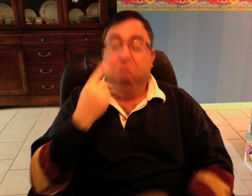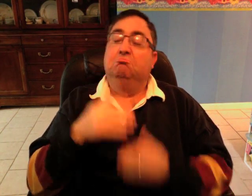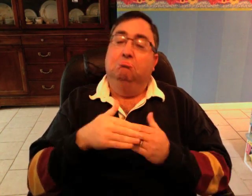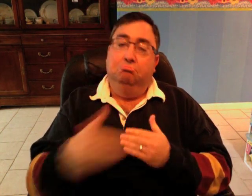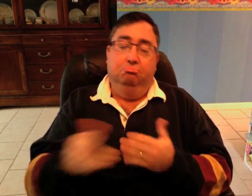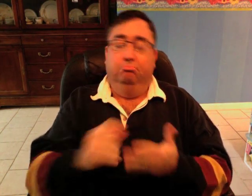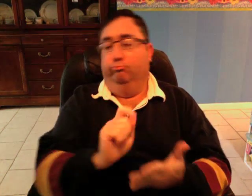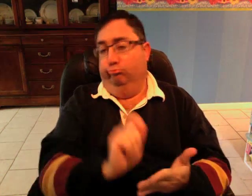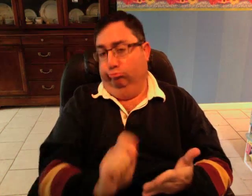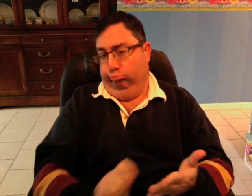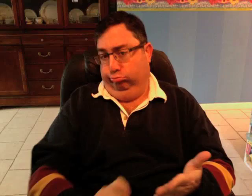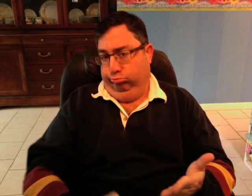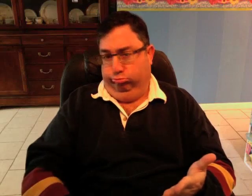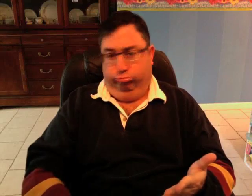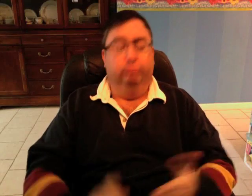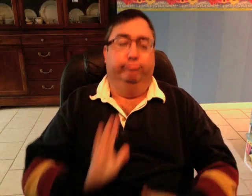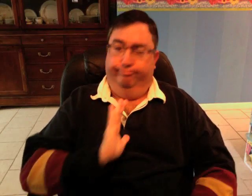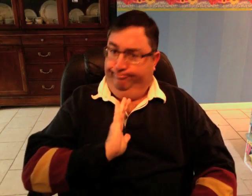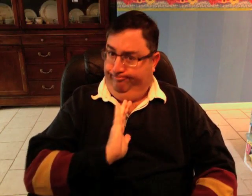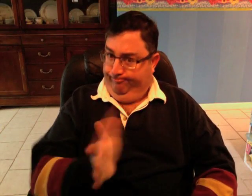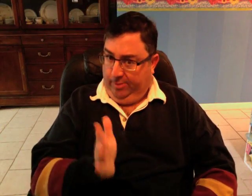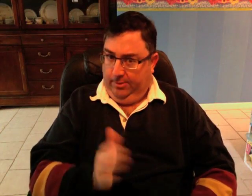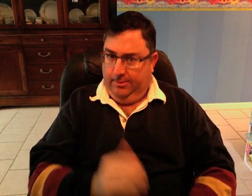and after that we wrote back and forth with no problem.